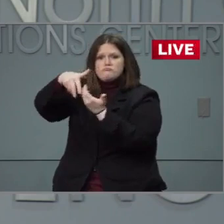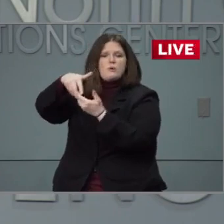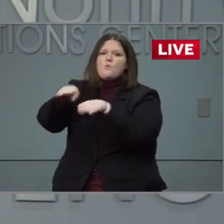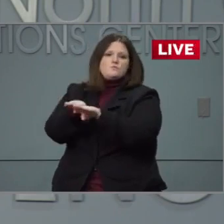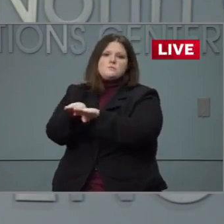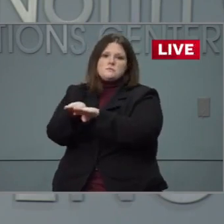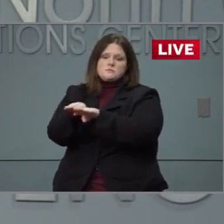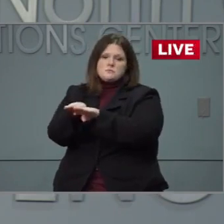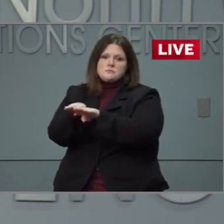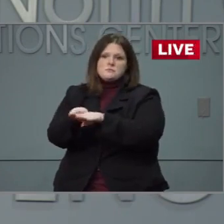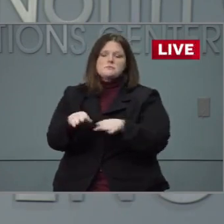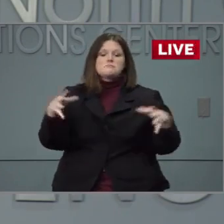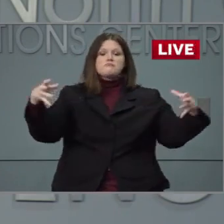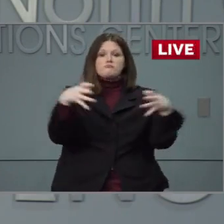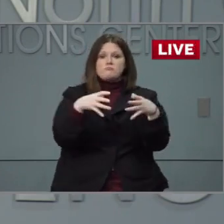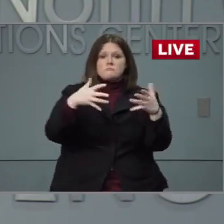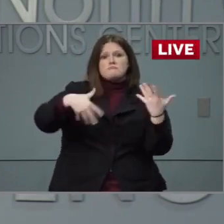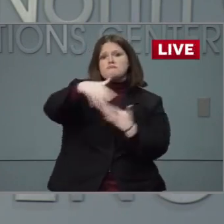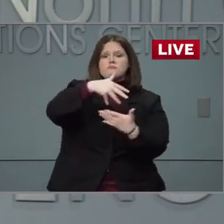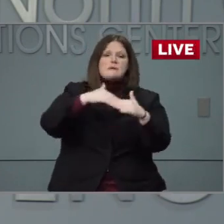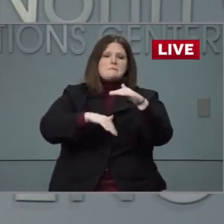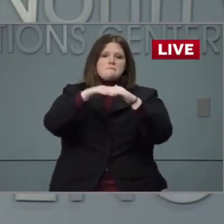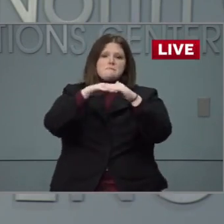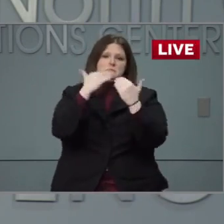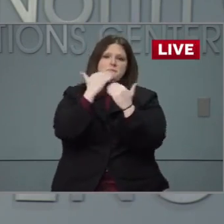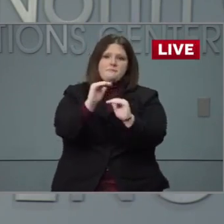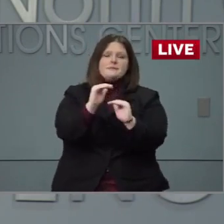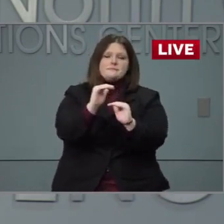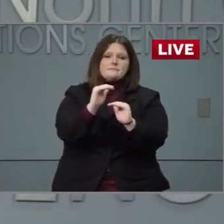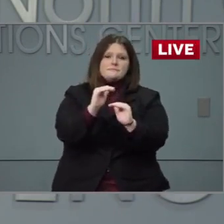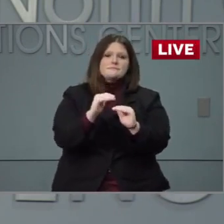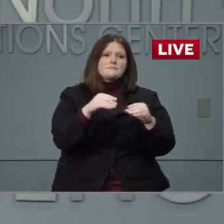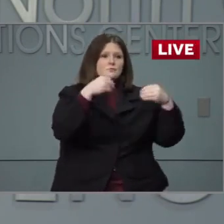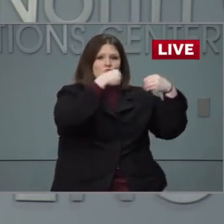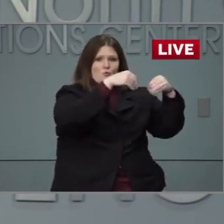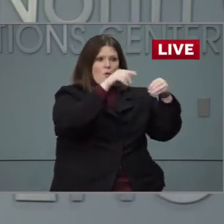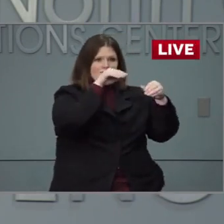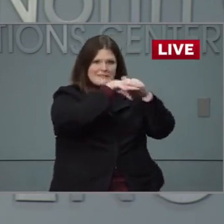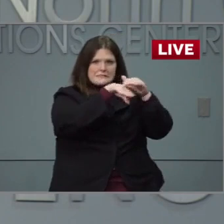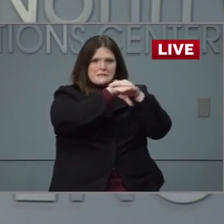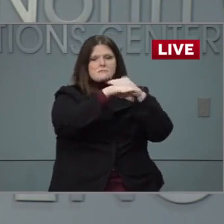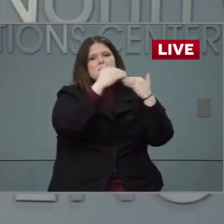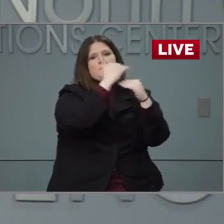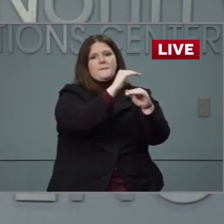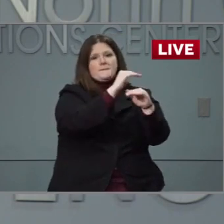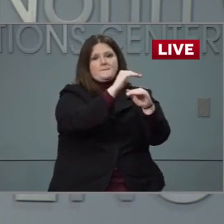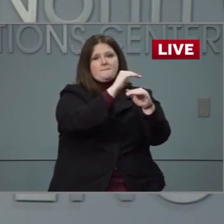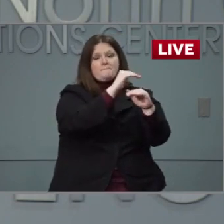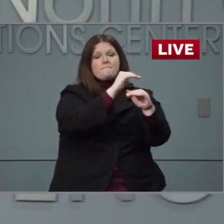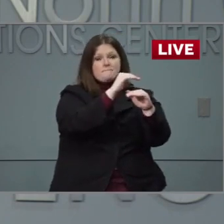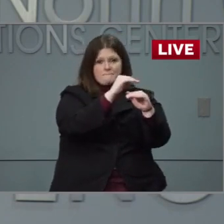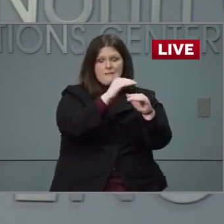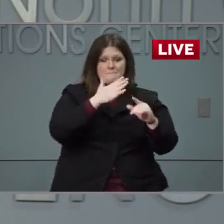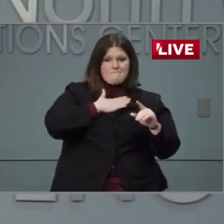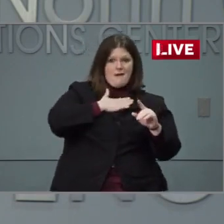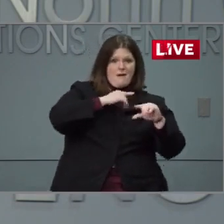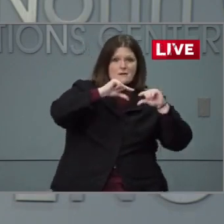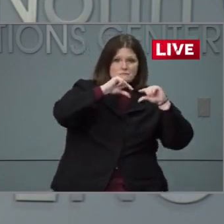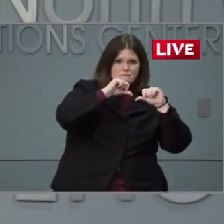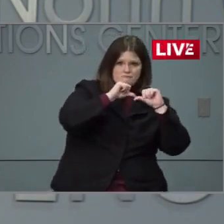INCLUDING THE STATEWIDE MASK MANDATE, CLOSURE OF INDOOR BARS AND LIMITS ON MASKED GATHERINGS AND RETAIL ESTABLISHMENT CAPACITY.